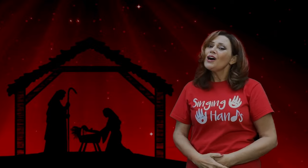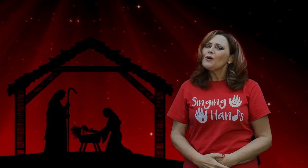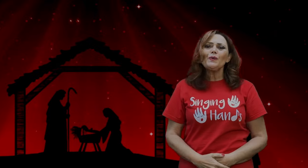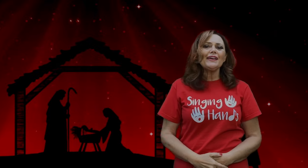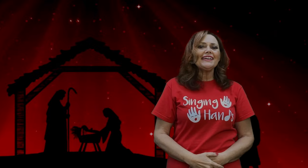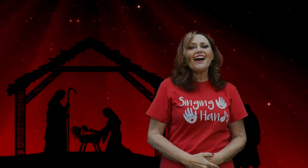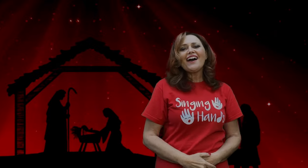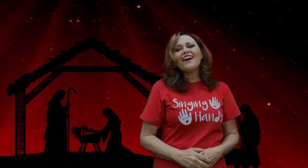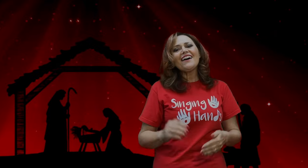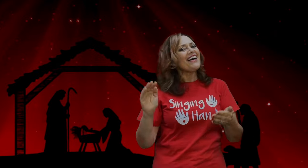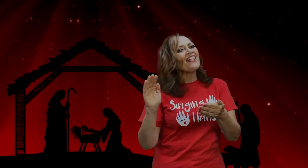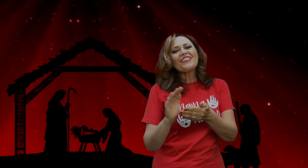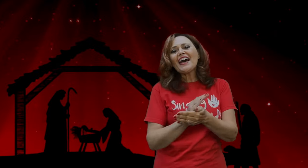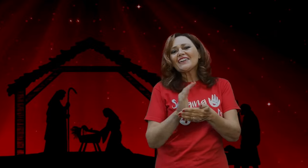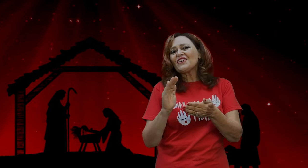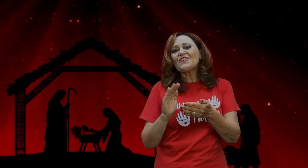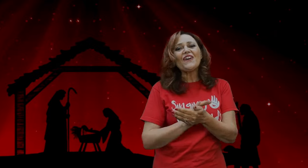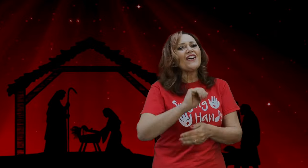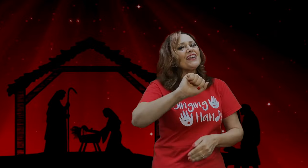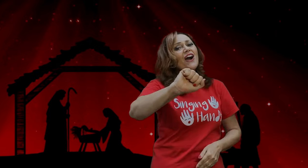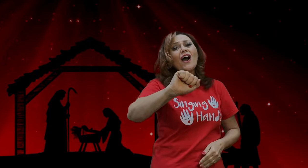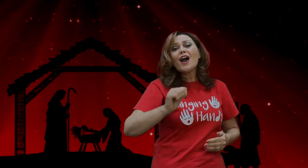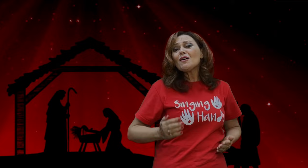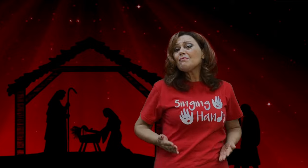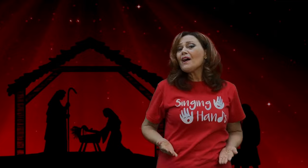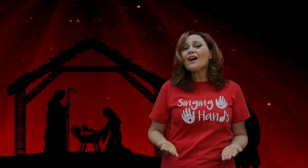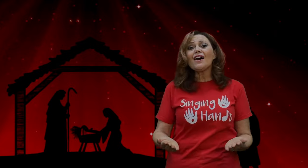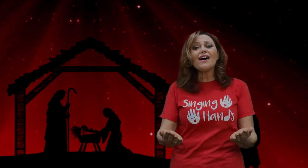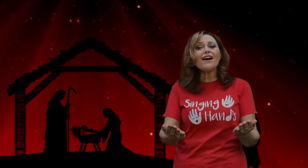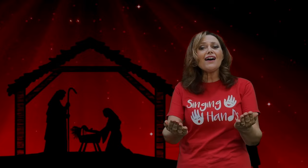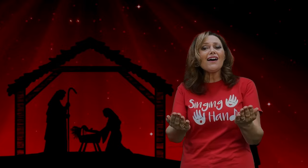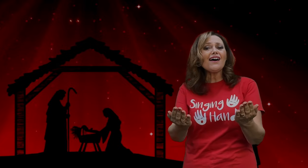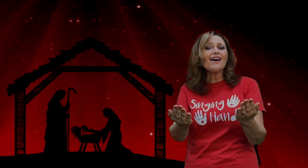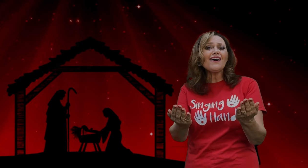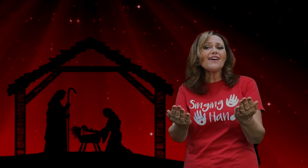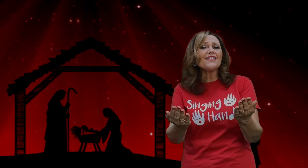We are thankful for your birth